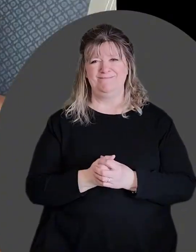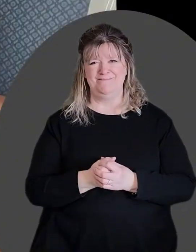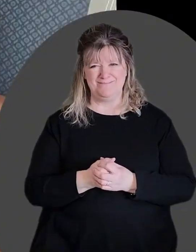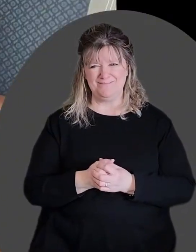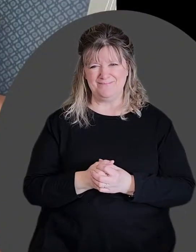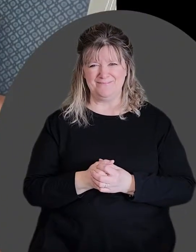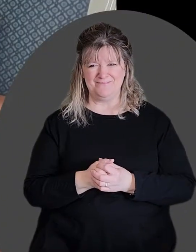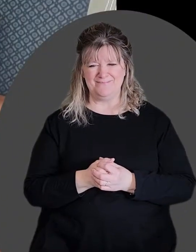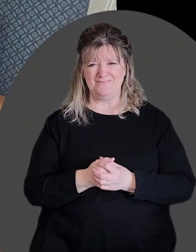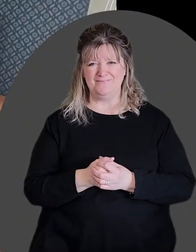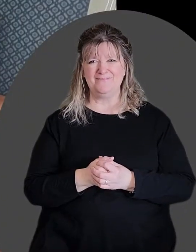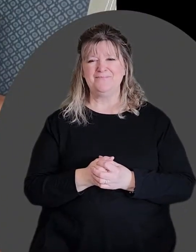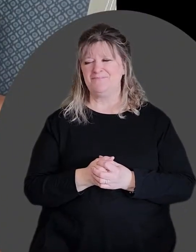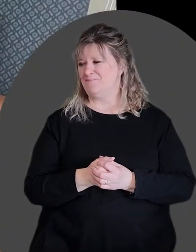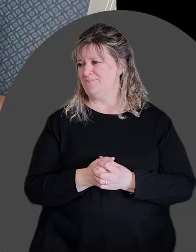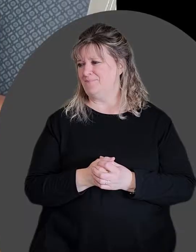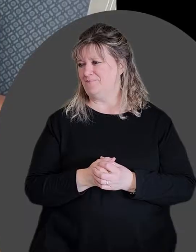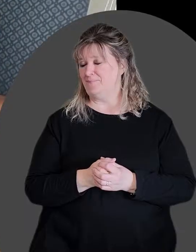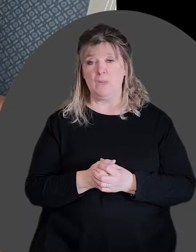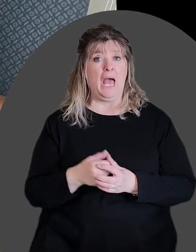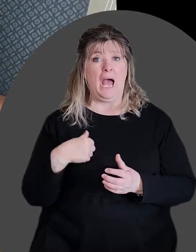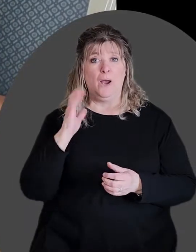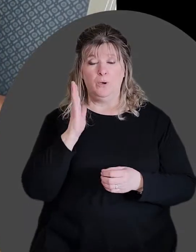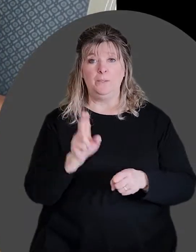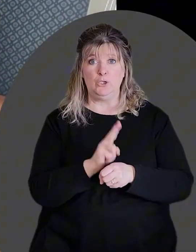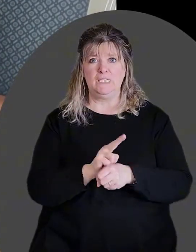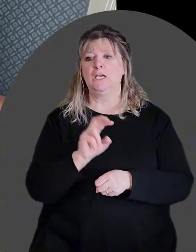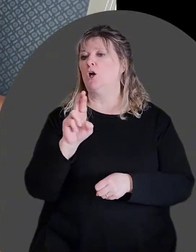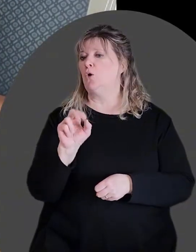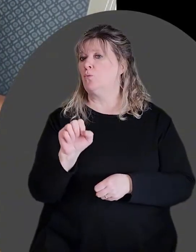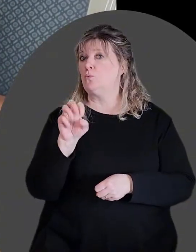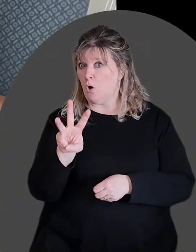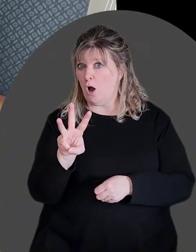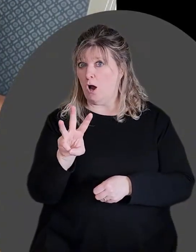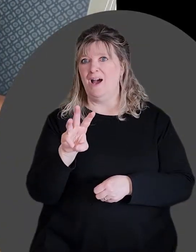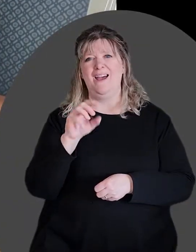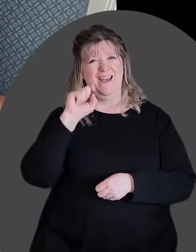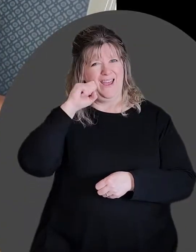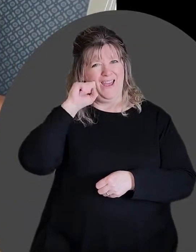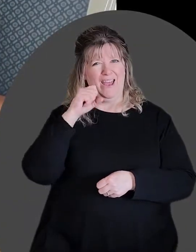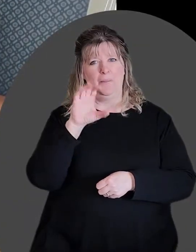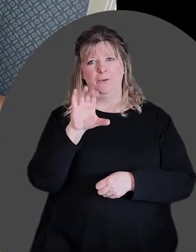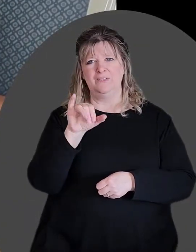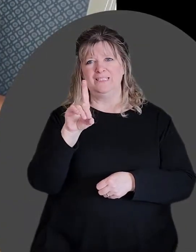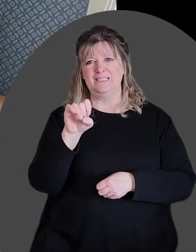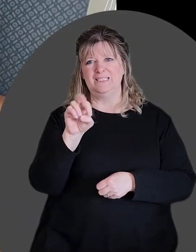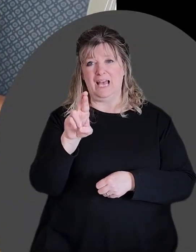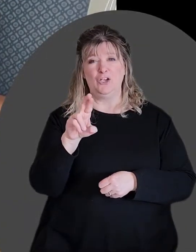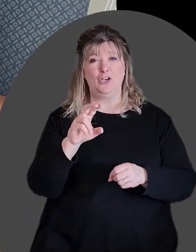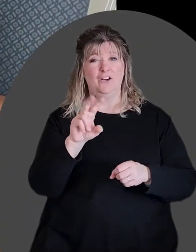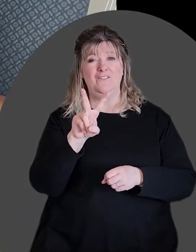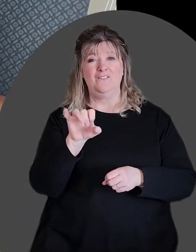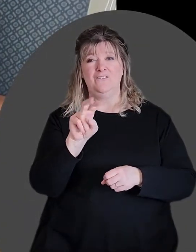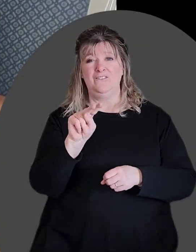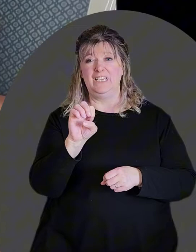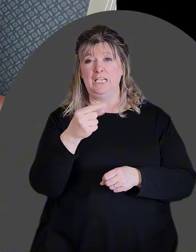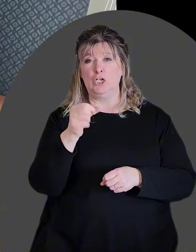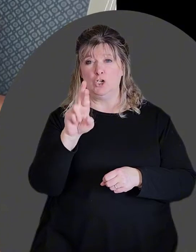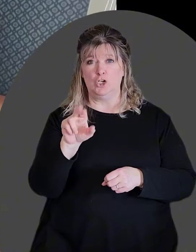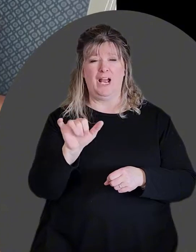and I am going to be using raw apple cider vinegar cause being here in western New York state we had a lot of apple trees